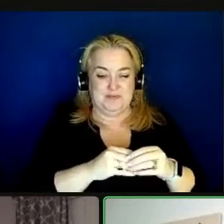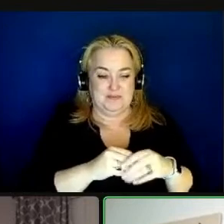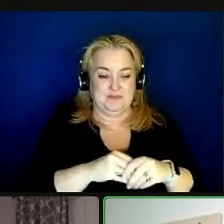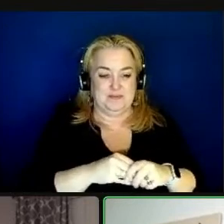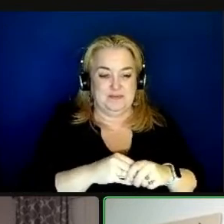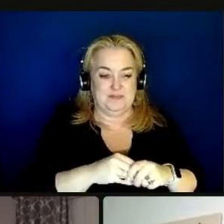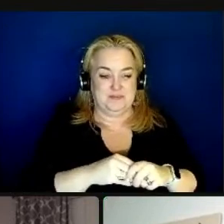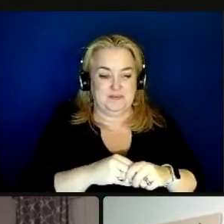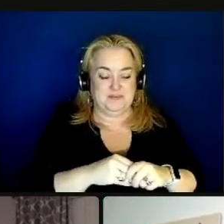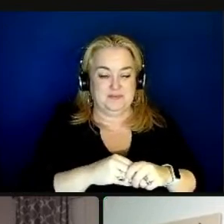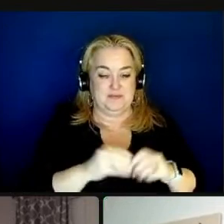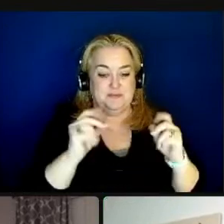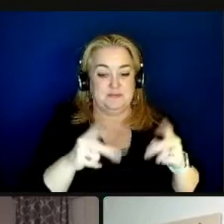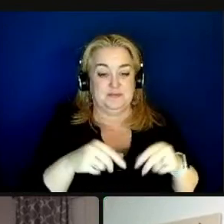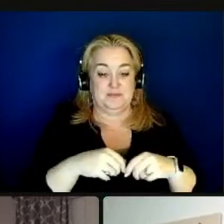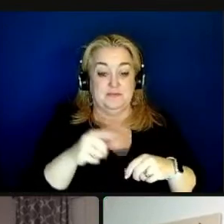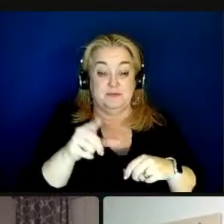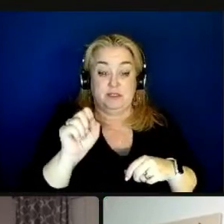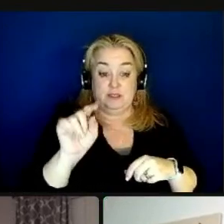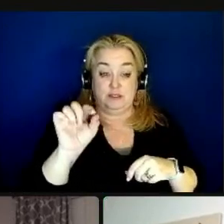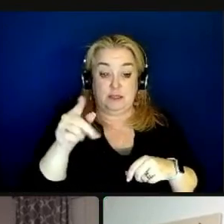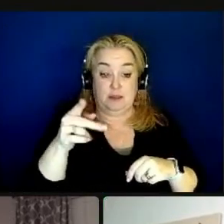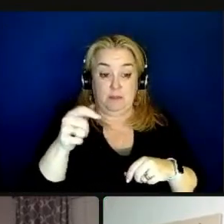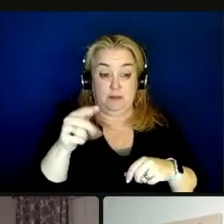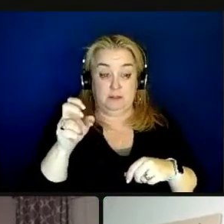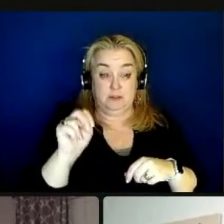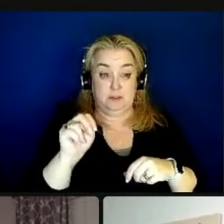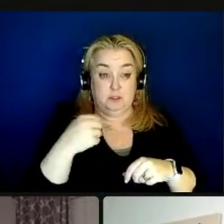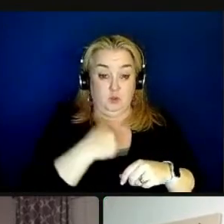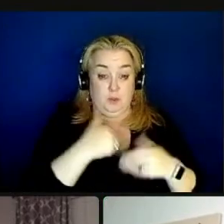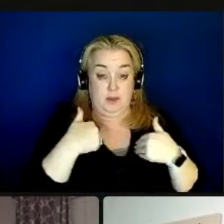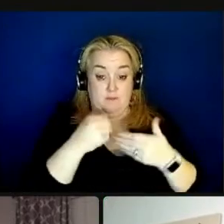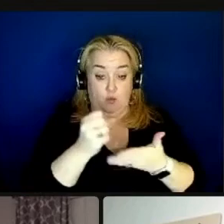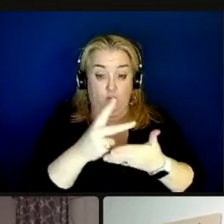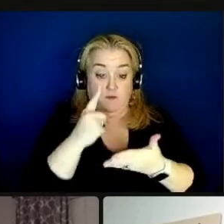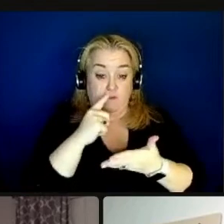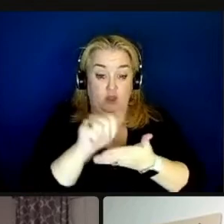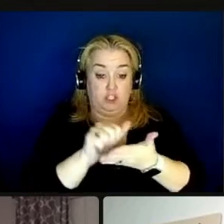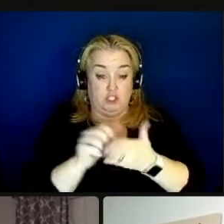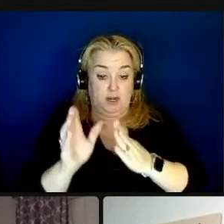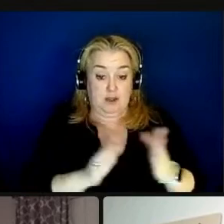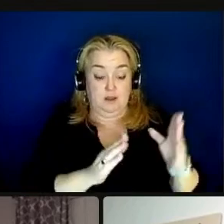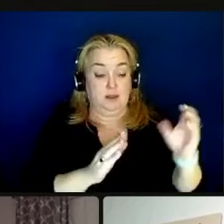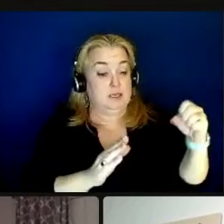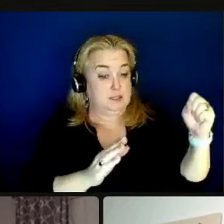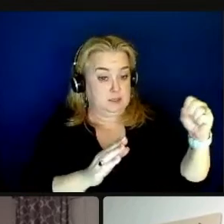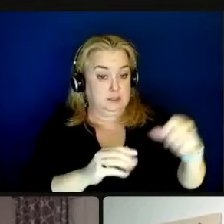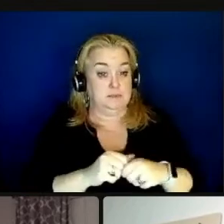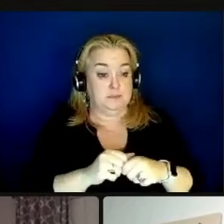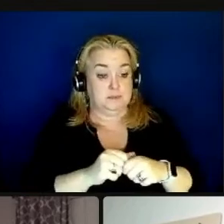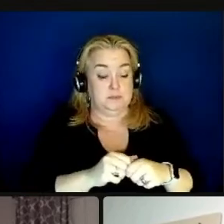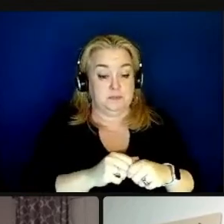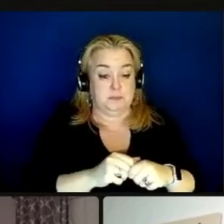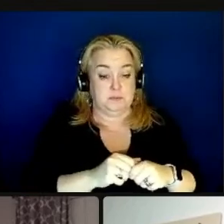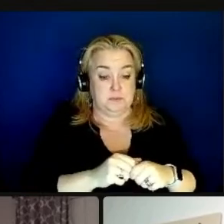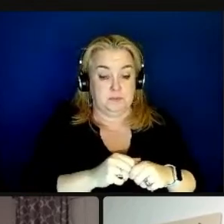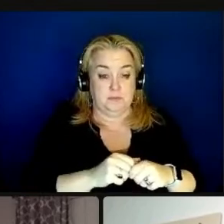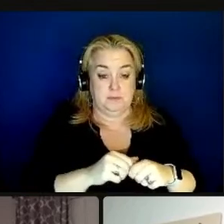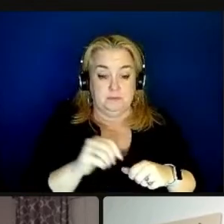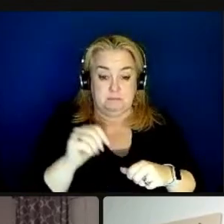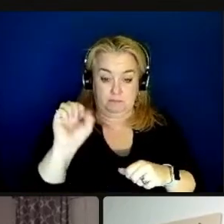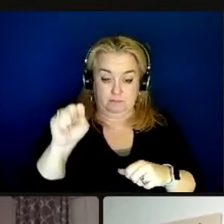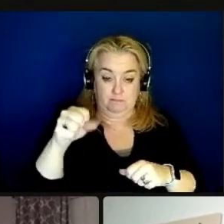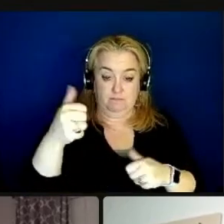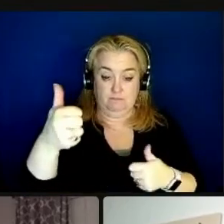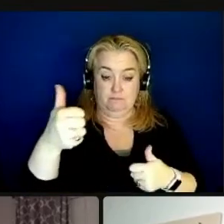THANK YOU.